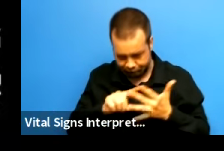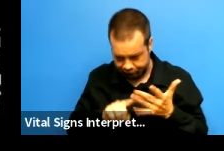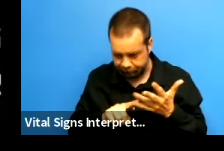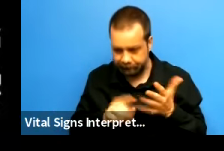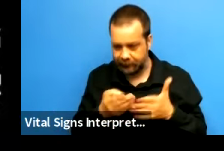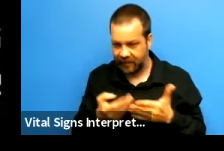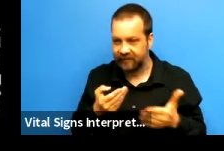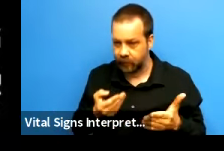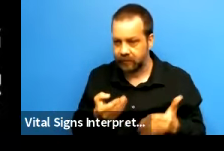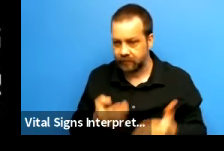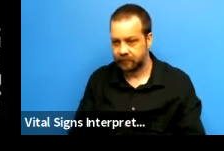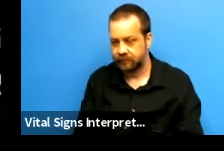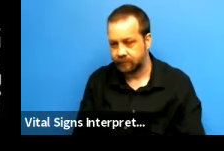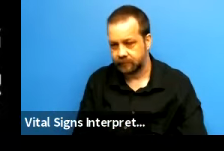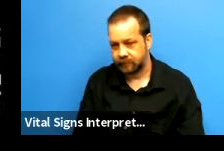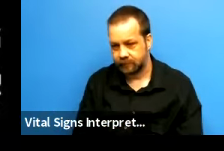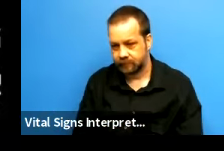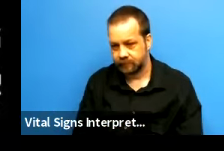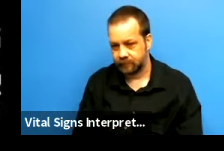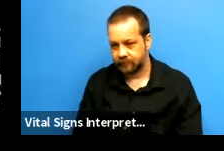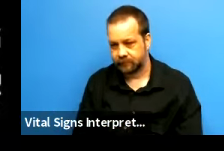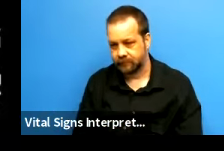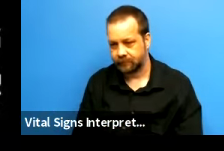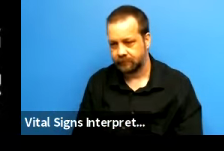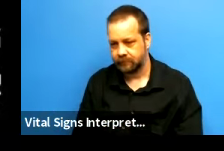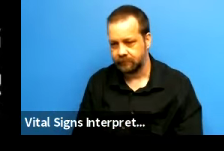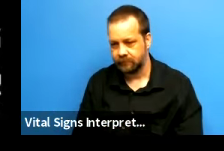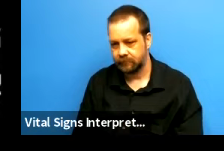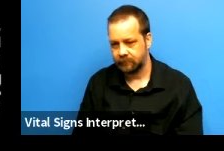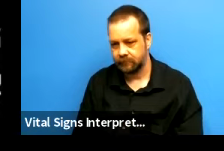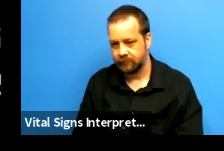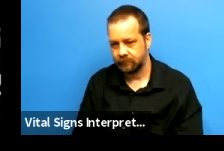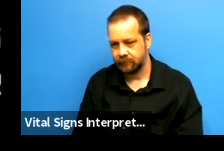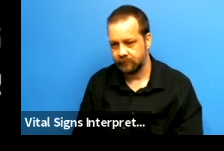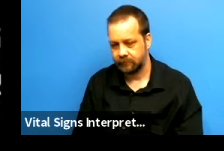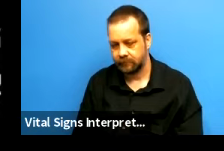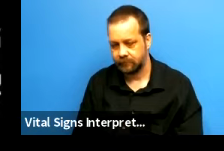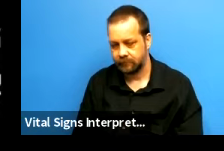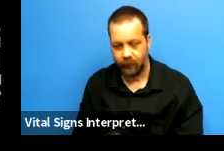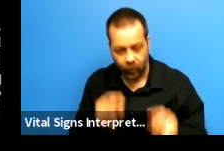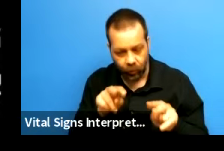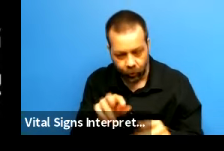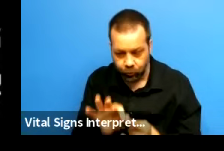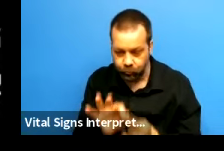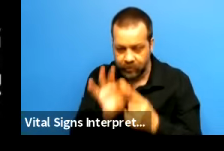So looking at the uniqueness of jobs, the nature of the job,